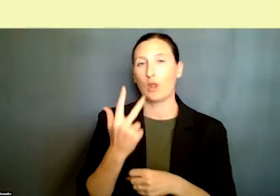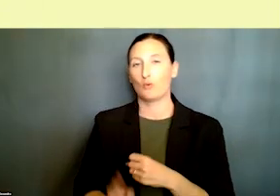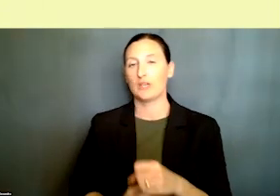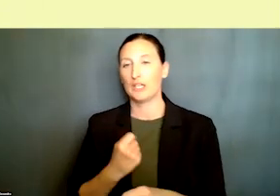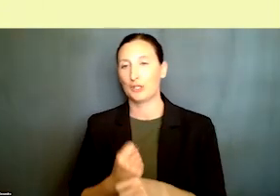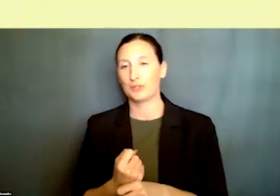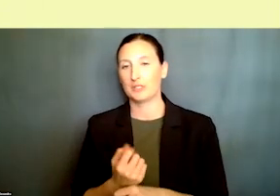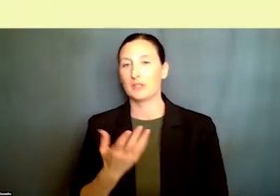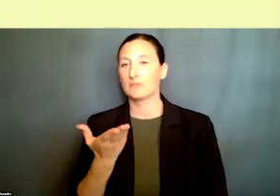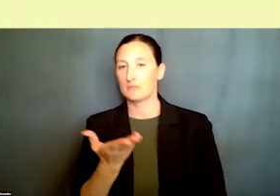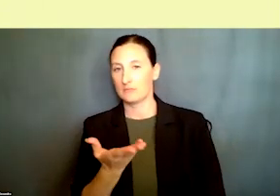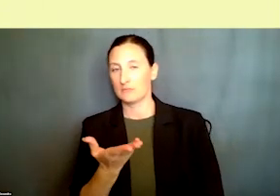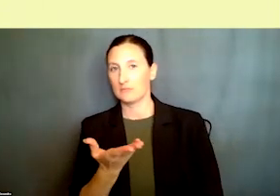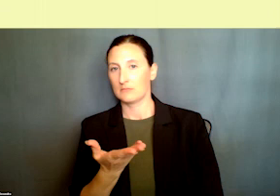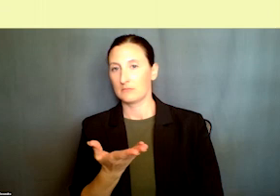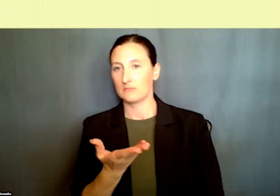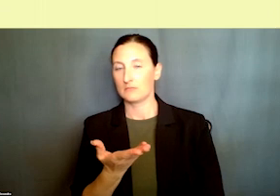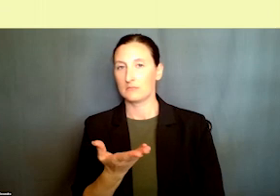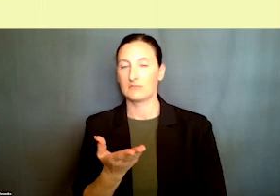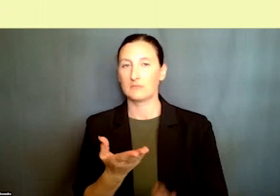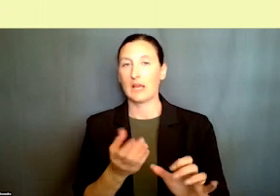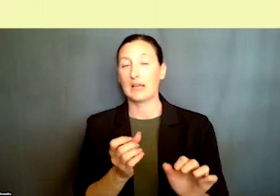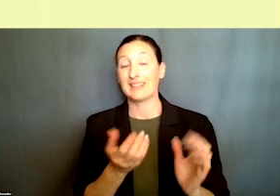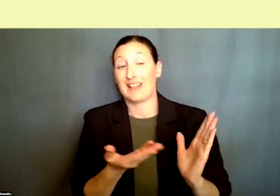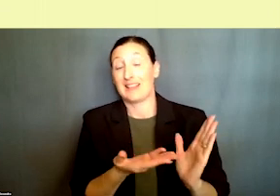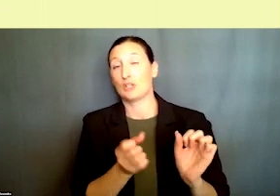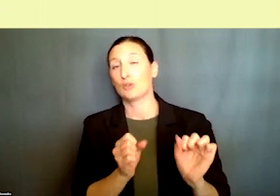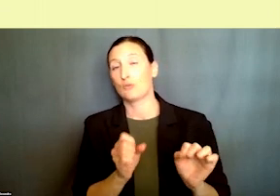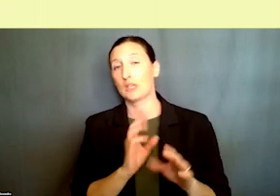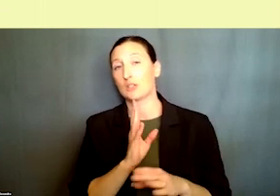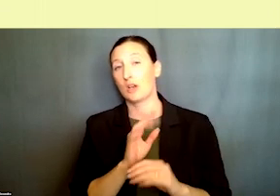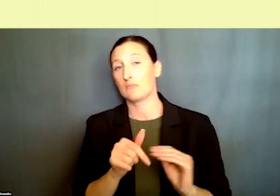It's on the slide so I can talk about it, but there's nothing to look up as far as I could find on the web quite